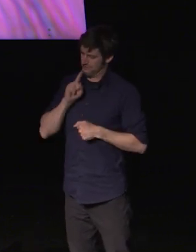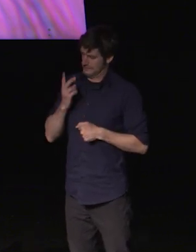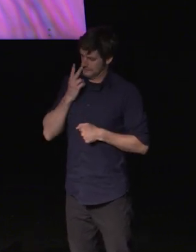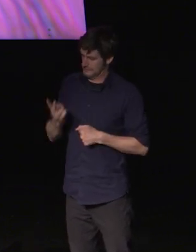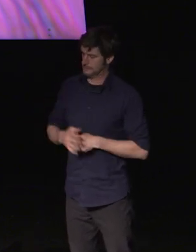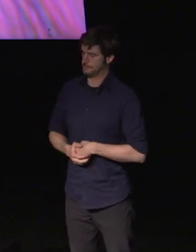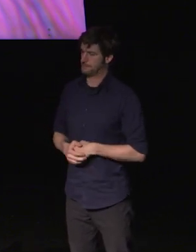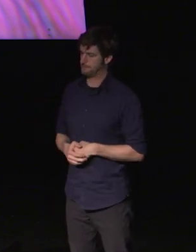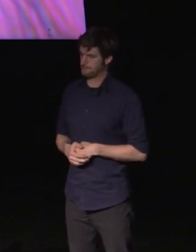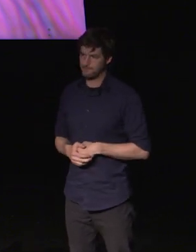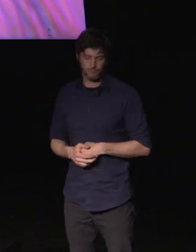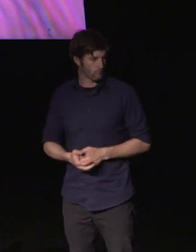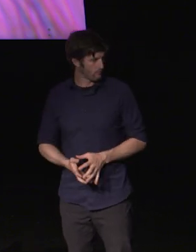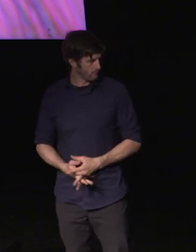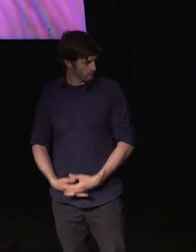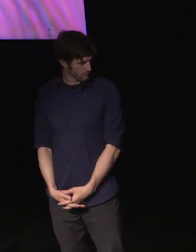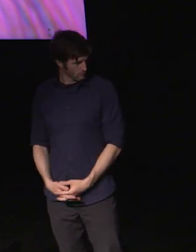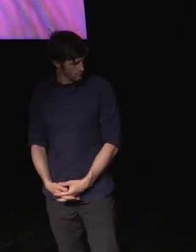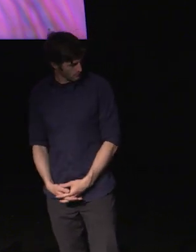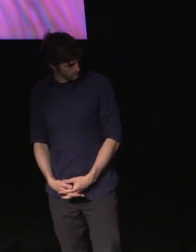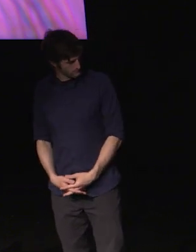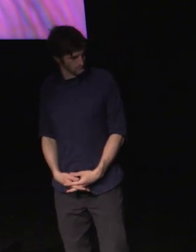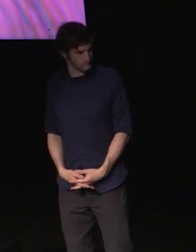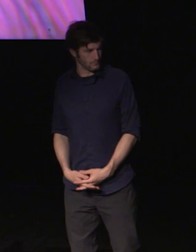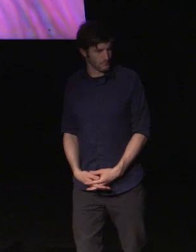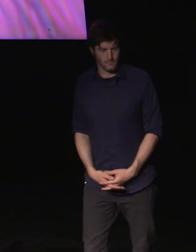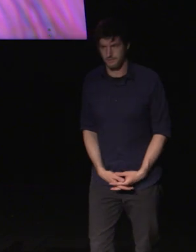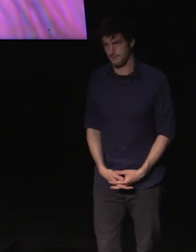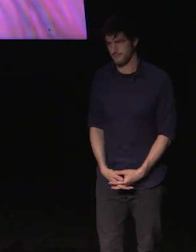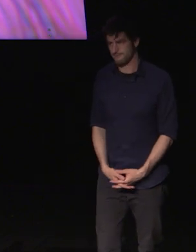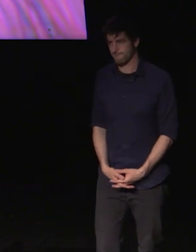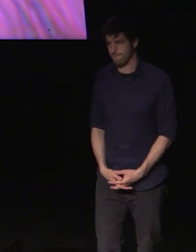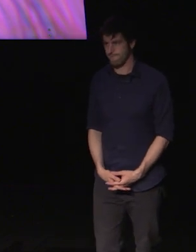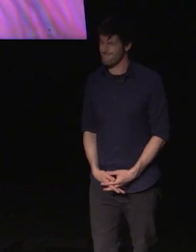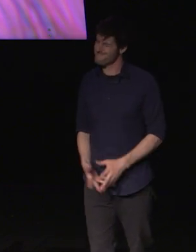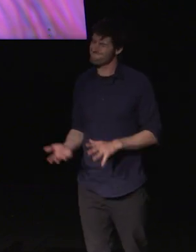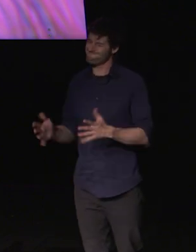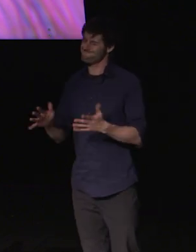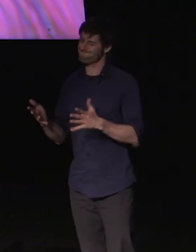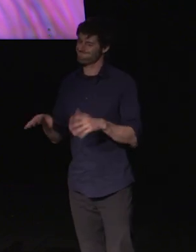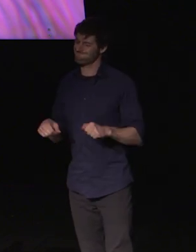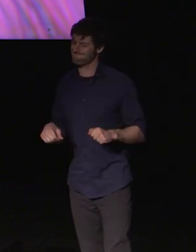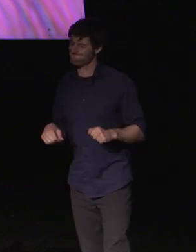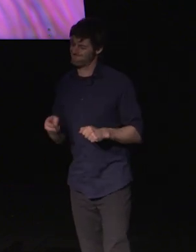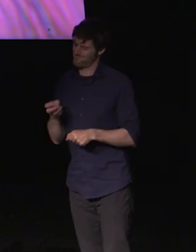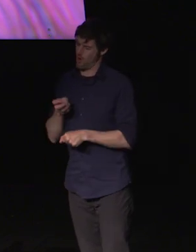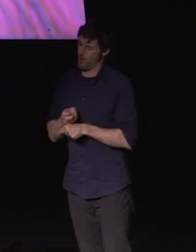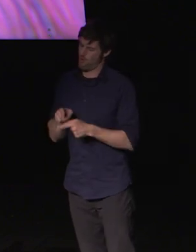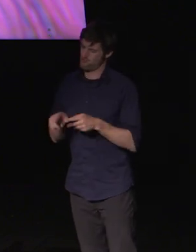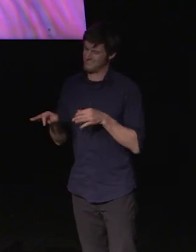Right, so... Yeah, that's one of those things that's really tricky to explain because everyone's... If you're low vision,